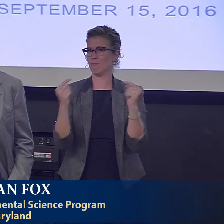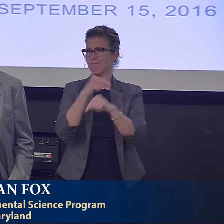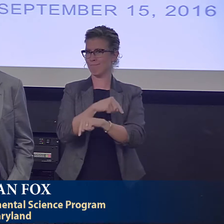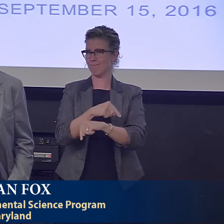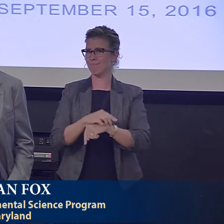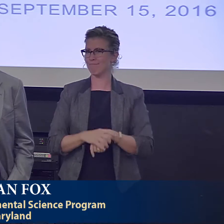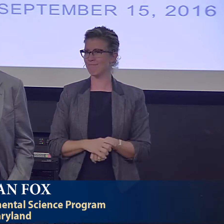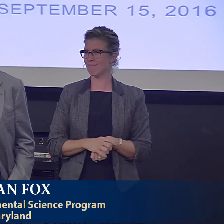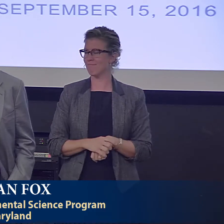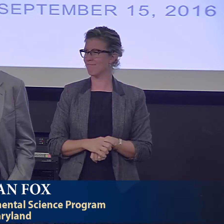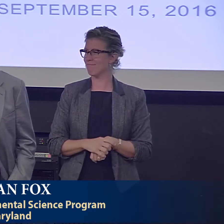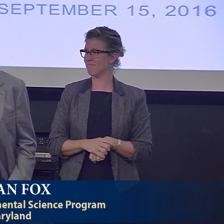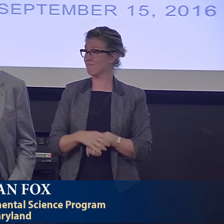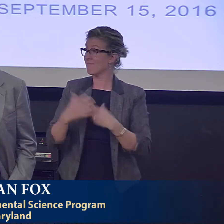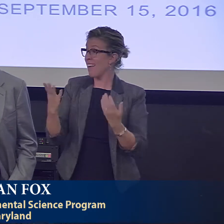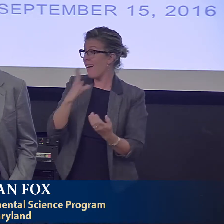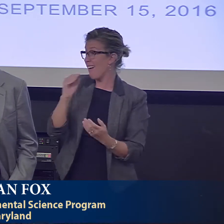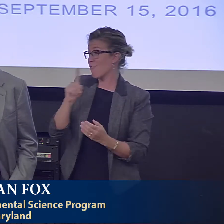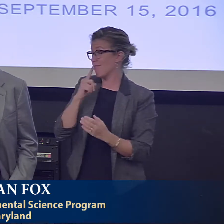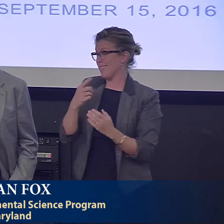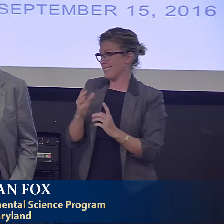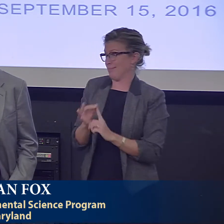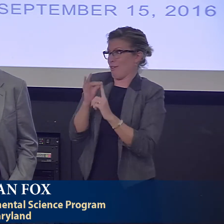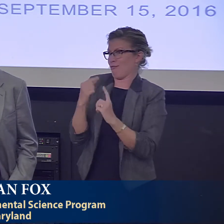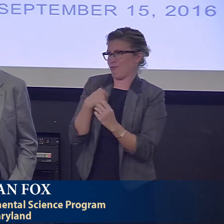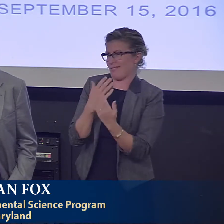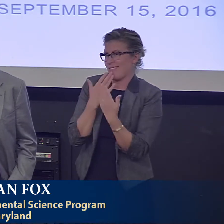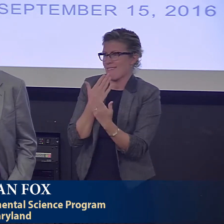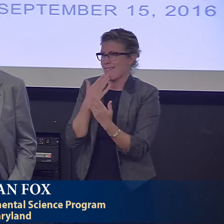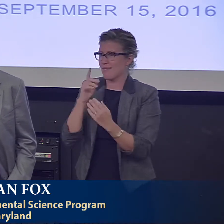And I'm especially thankful to Professor Petitto